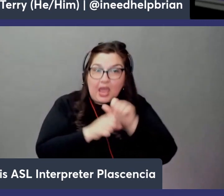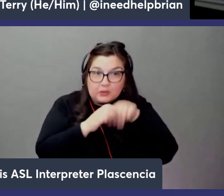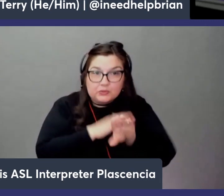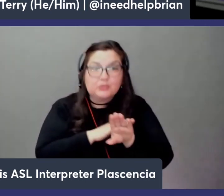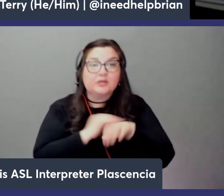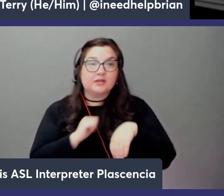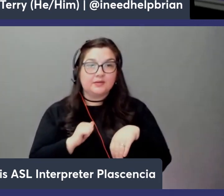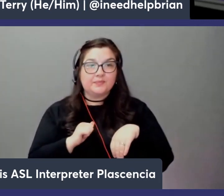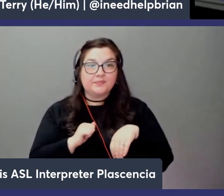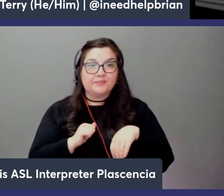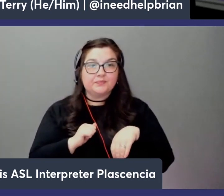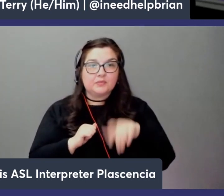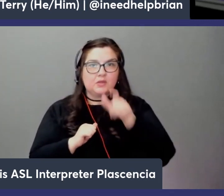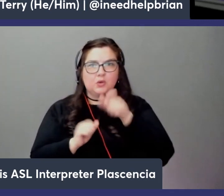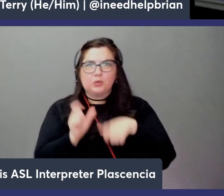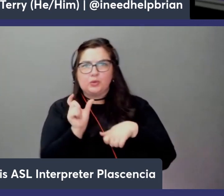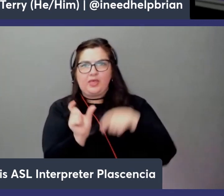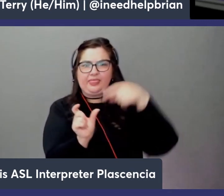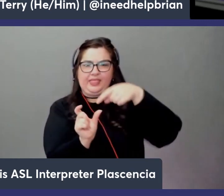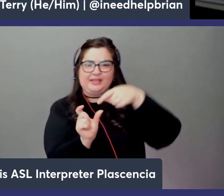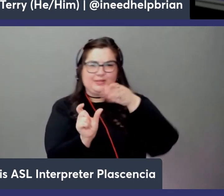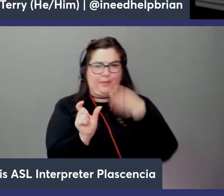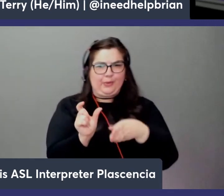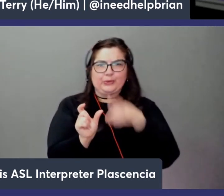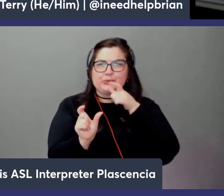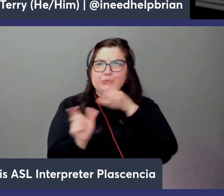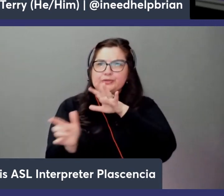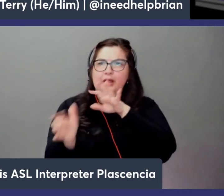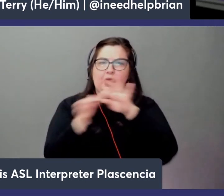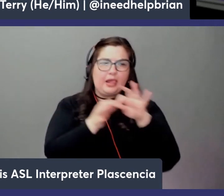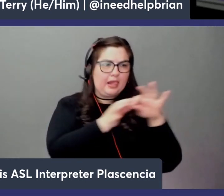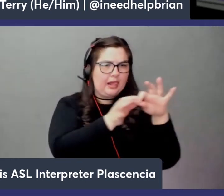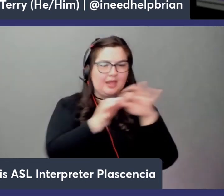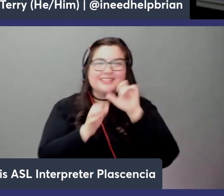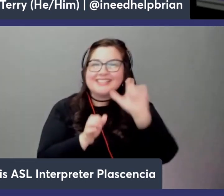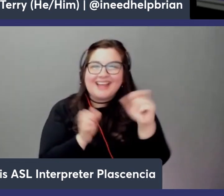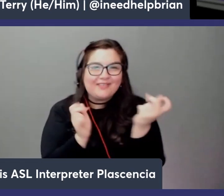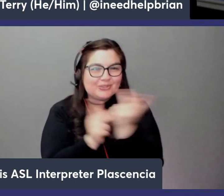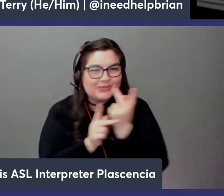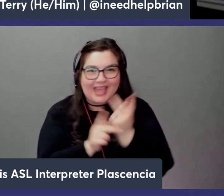"Who are the friends of this person?" It doesn't have to calculate that relationship at run time,